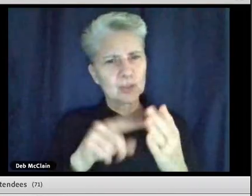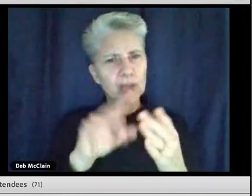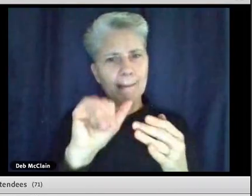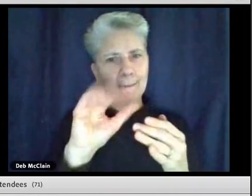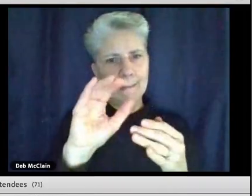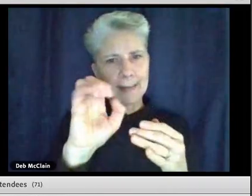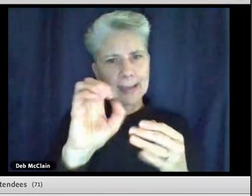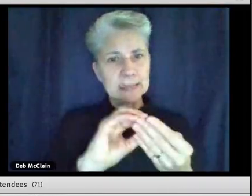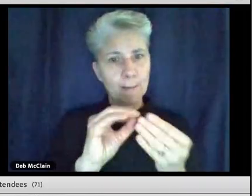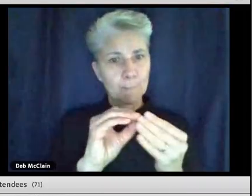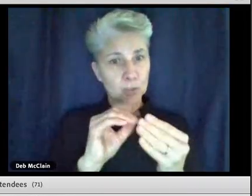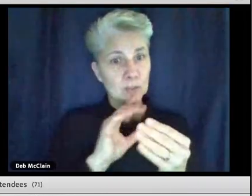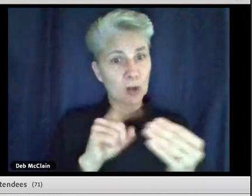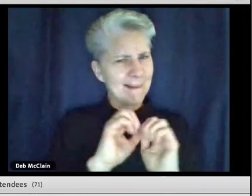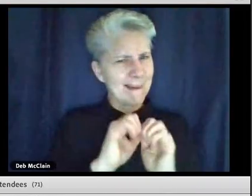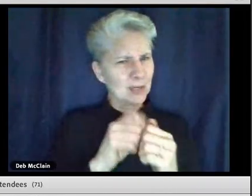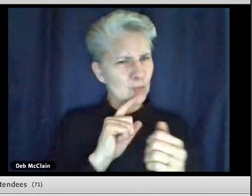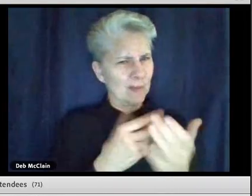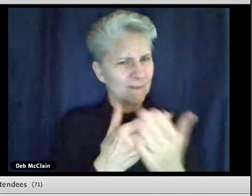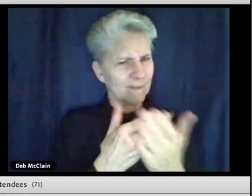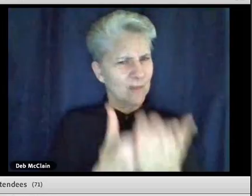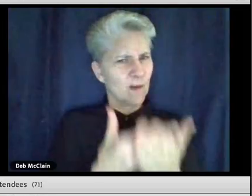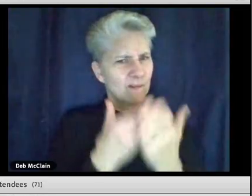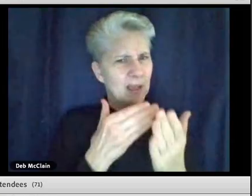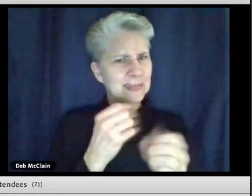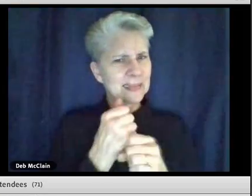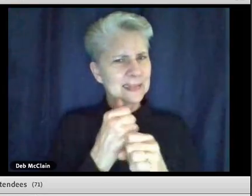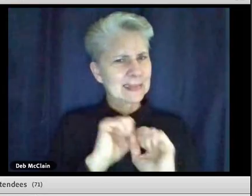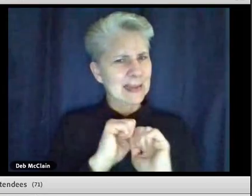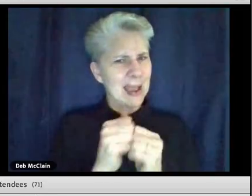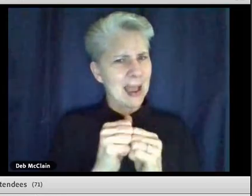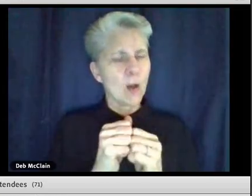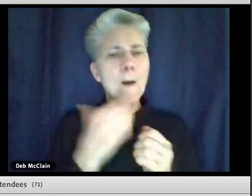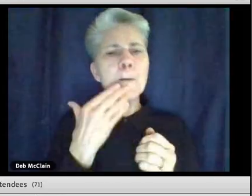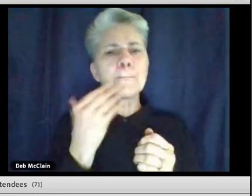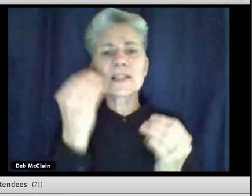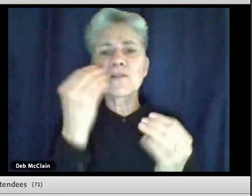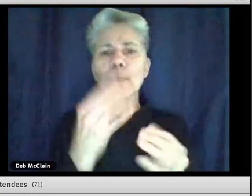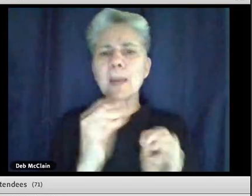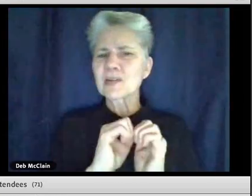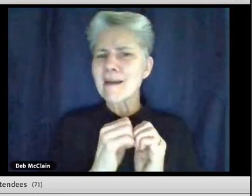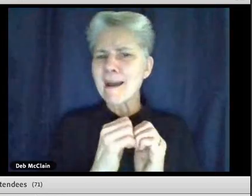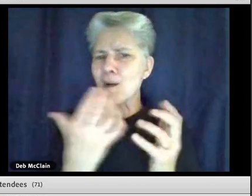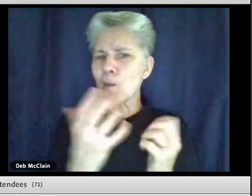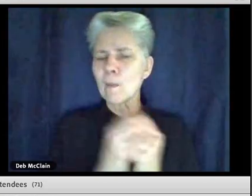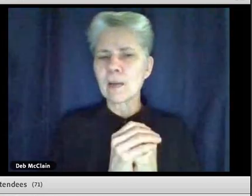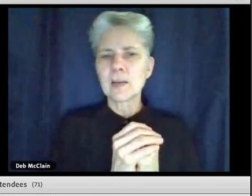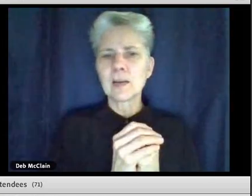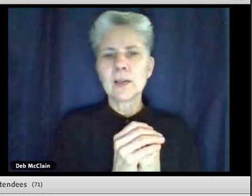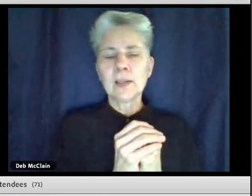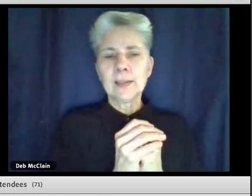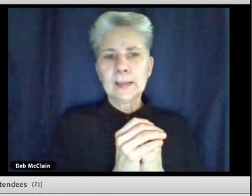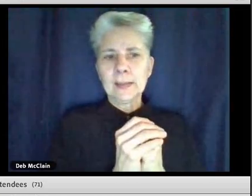I'm going to talk through that real quickly. Double-check case numbers. We talked about that. You know, how can you really verify the statistics?